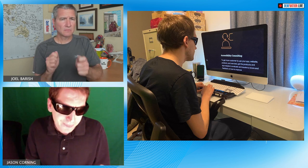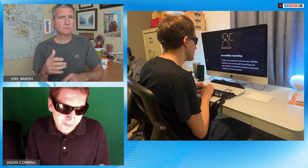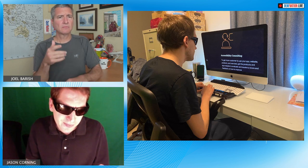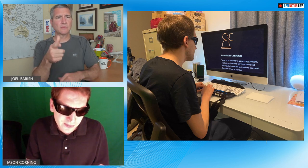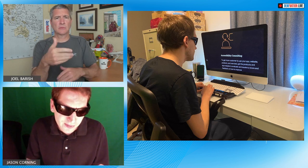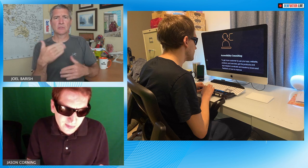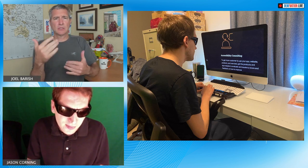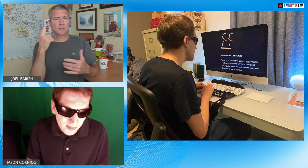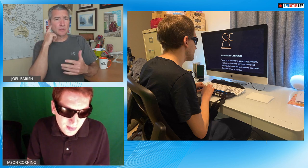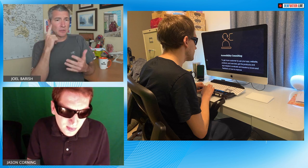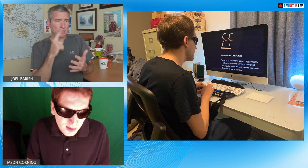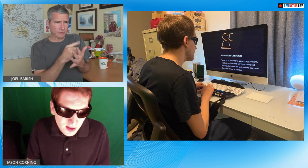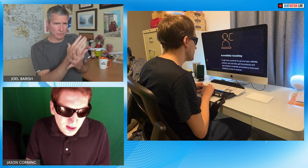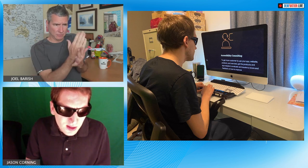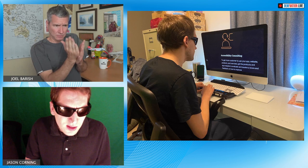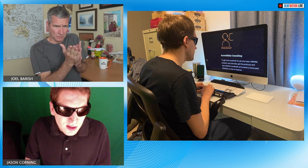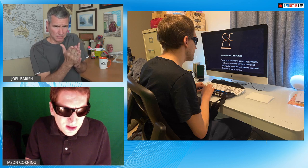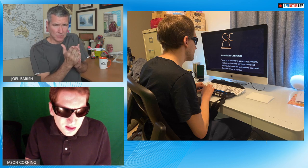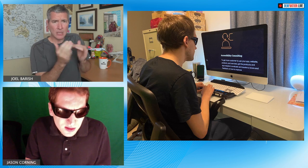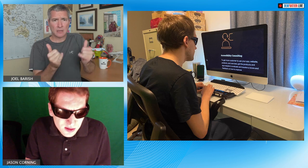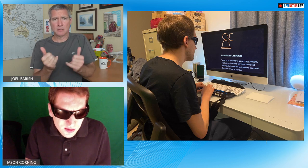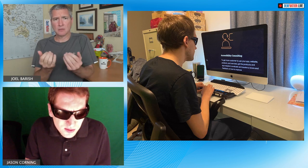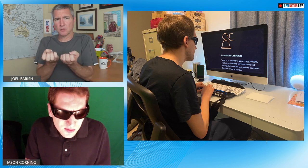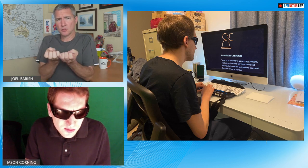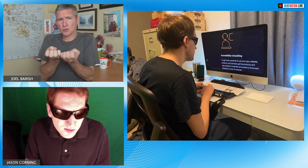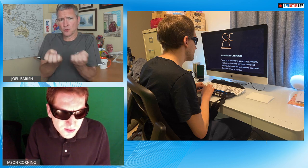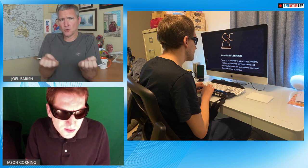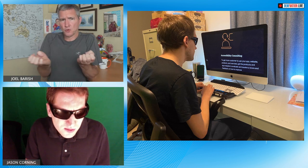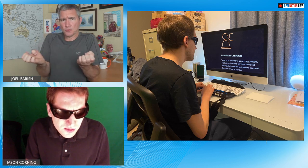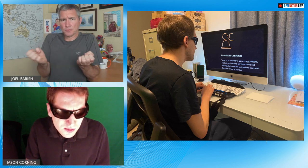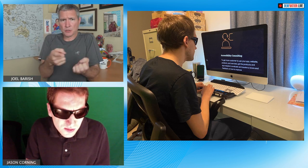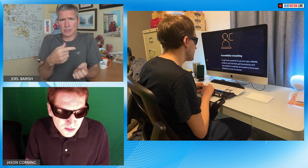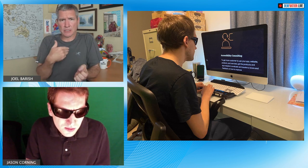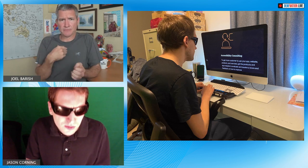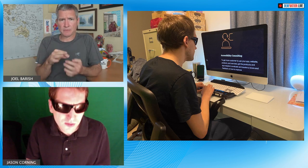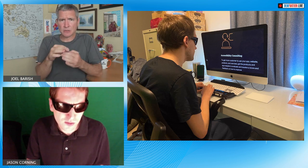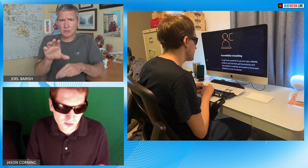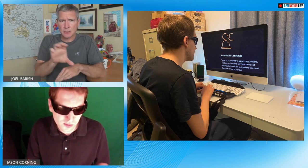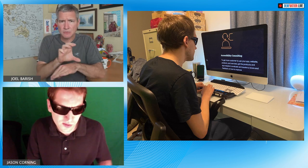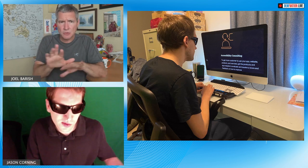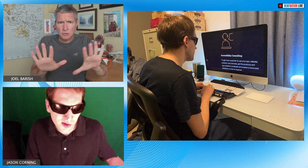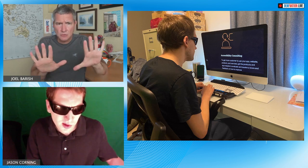we just review all your services now asking about the equipment I know you have a computer